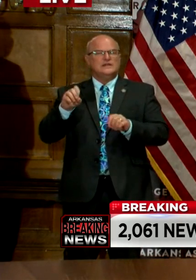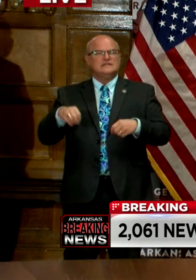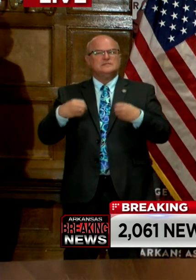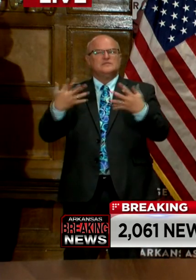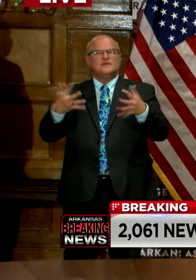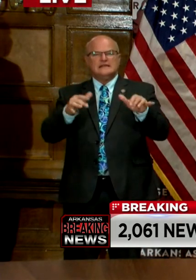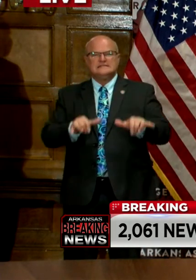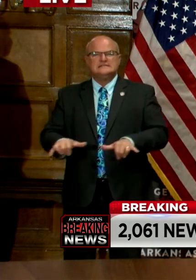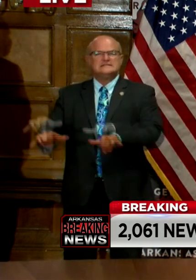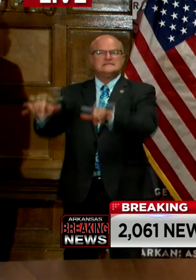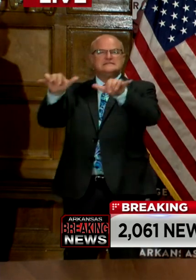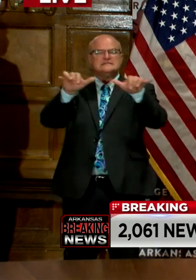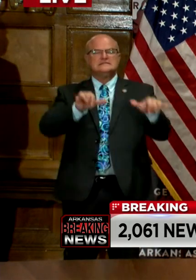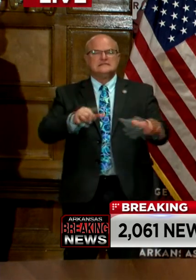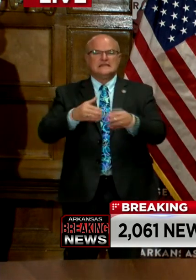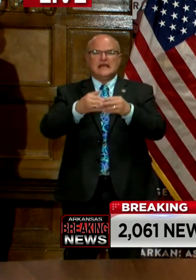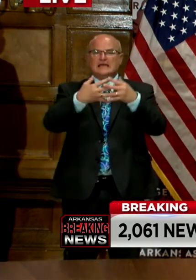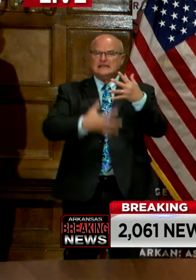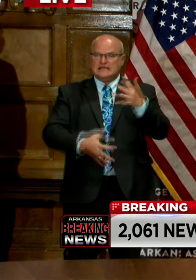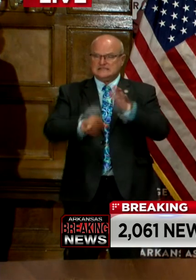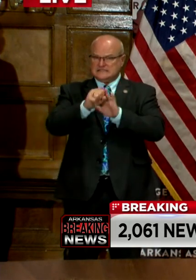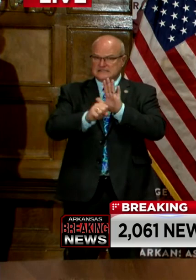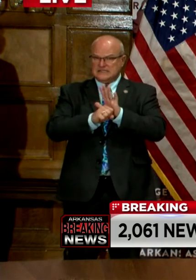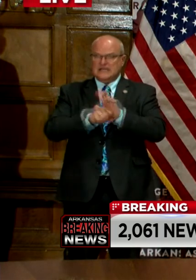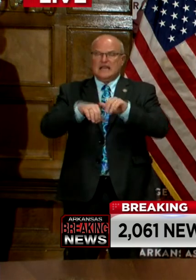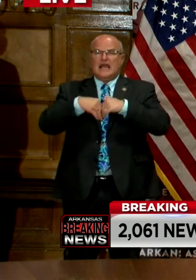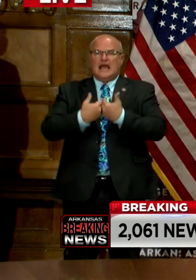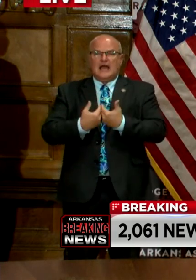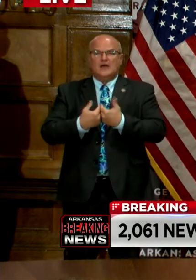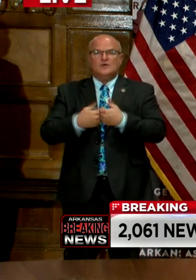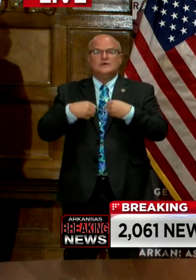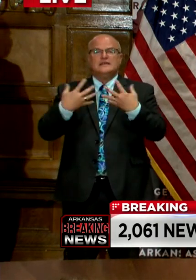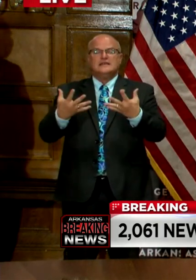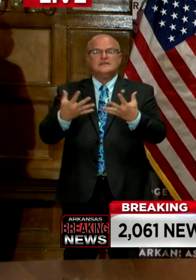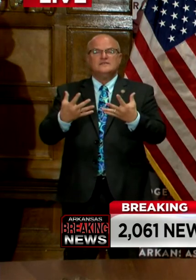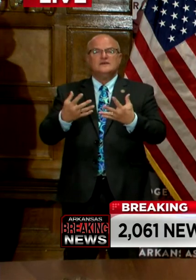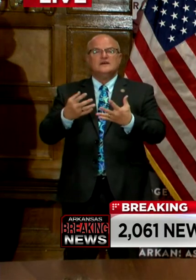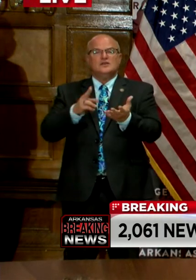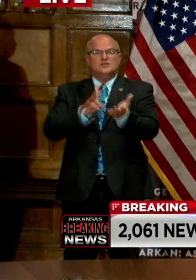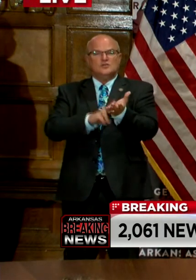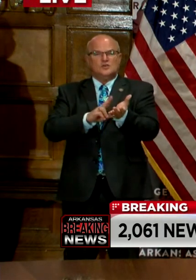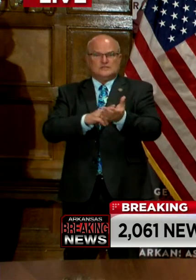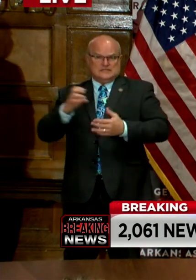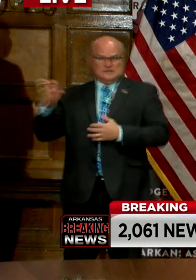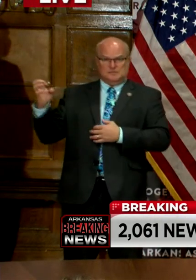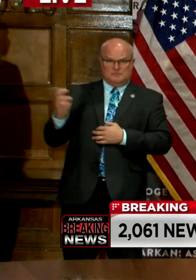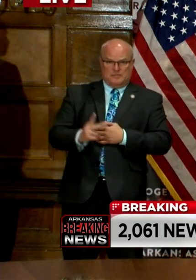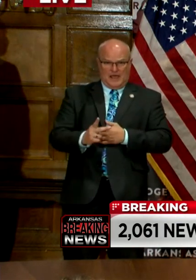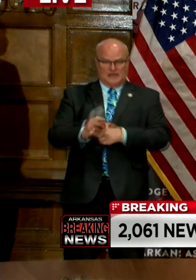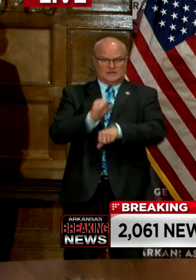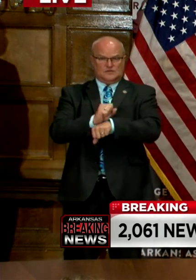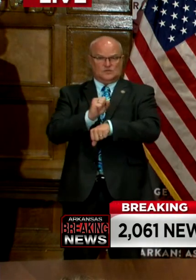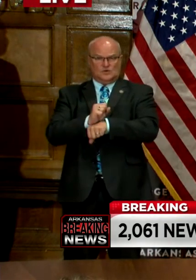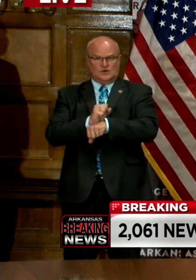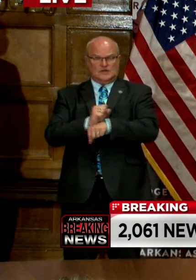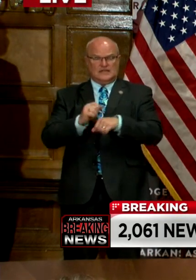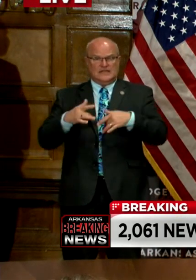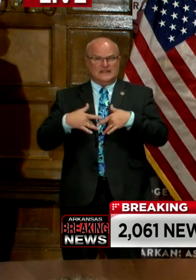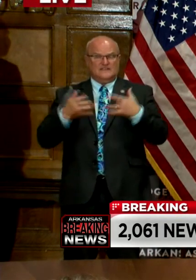FORCE. ONE IS TO PROVIDE CONSISTENT GUIDELINES ACROSS THE STATE FOR